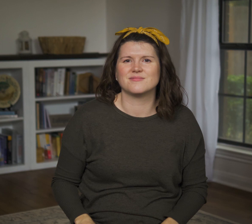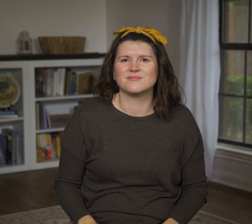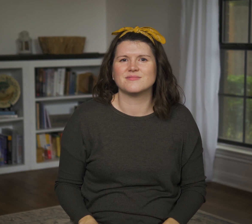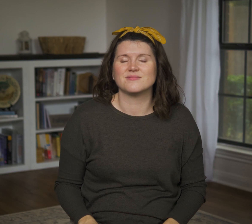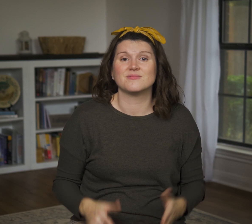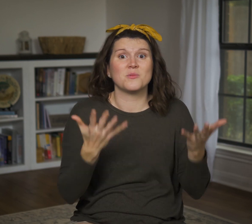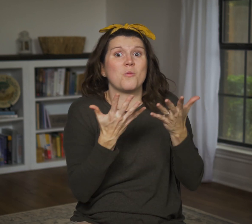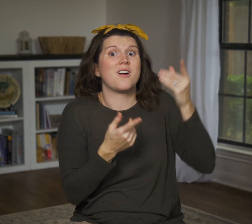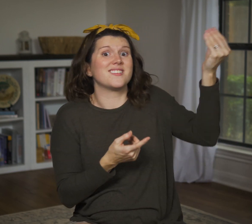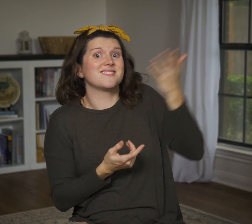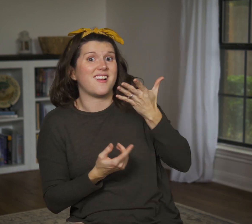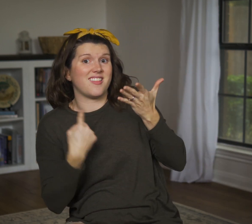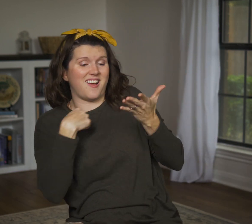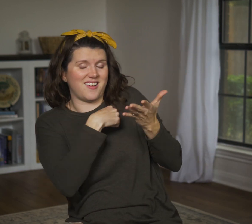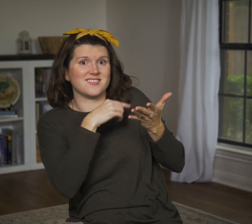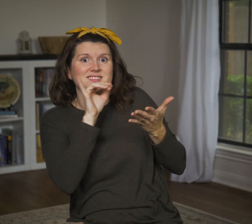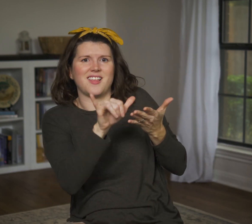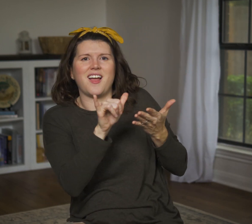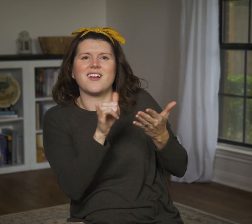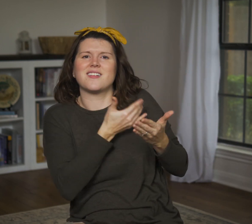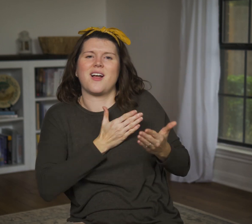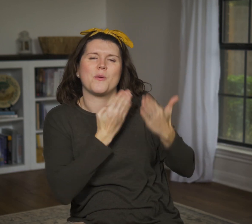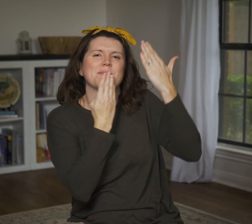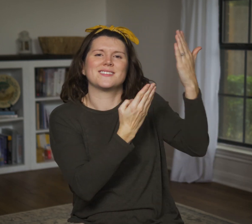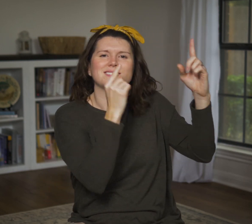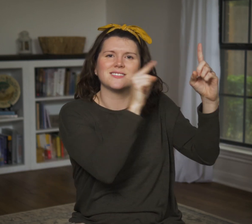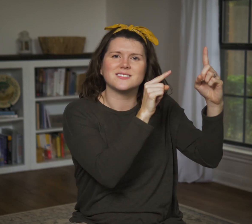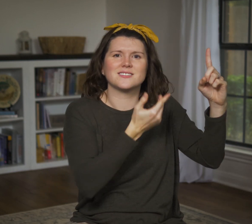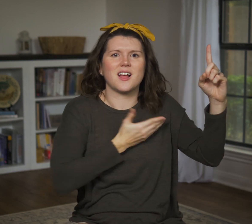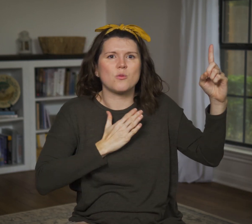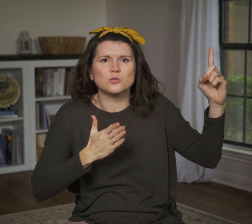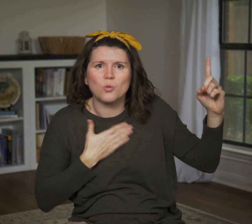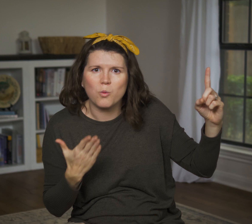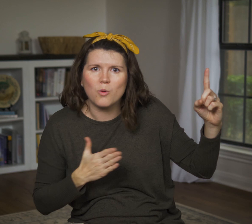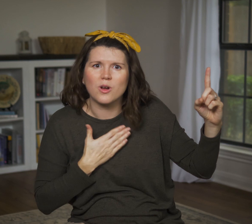What He tells us is for our obedience and our joy,